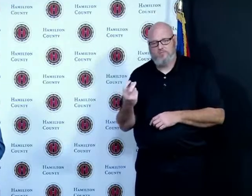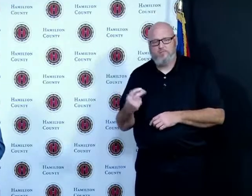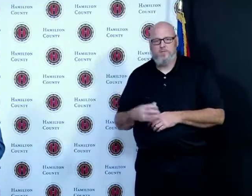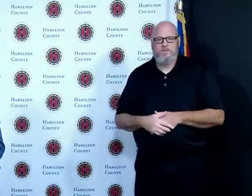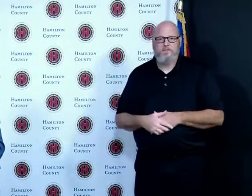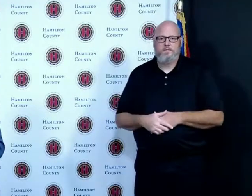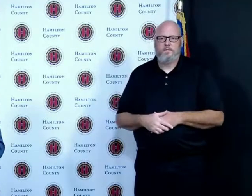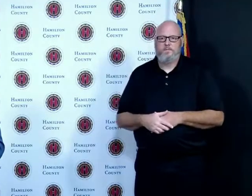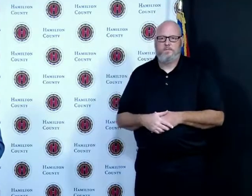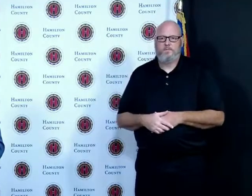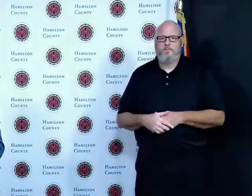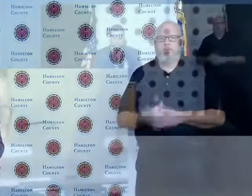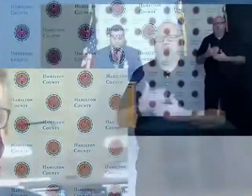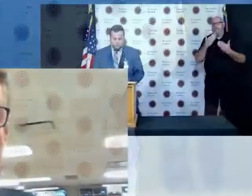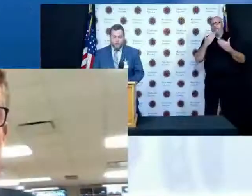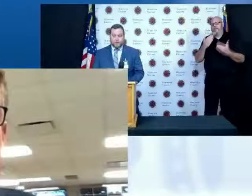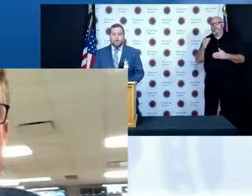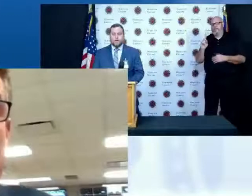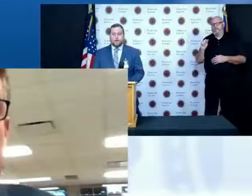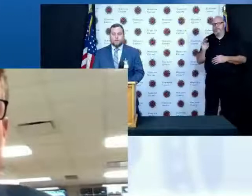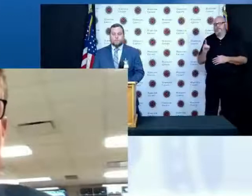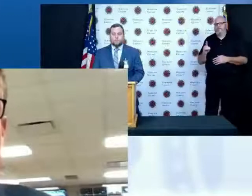figured since you were at the podium I might as well ask you a question Greg